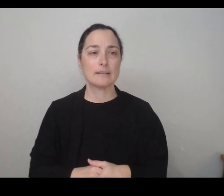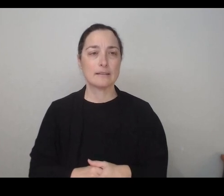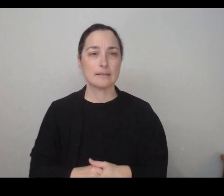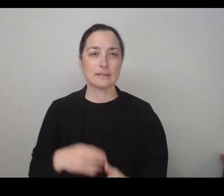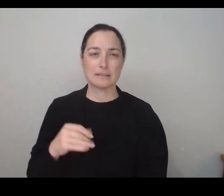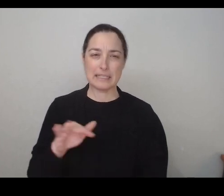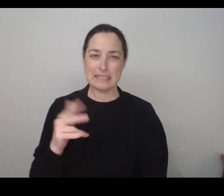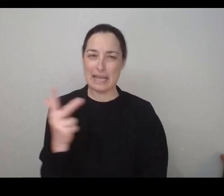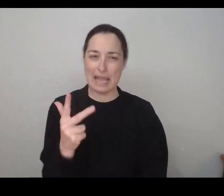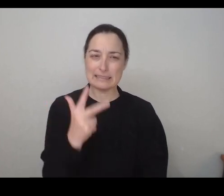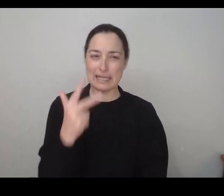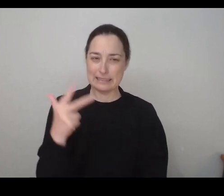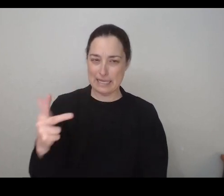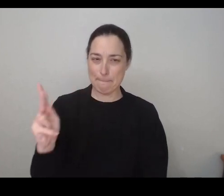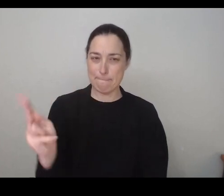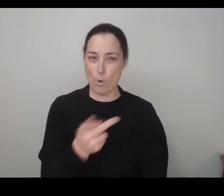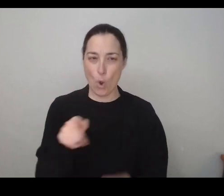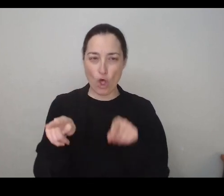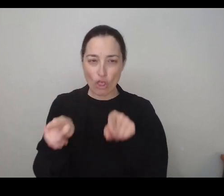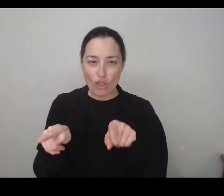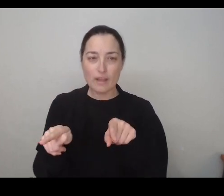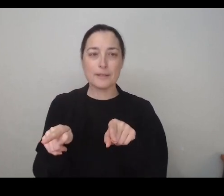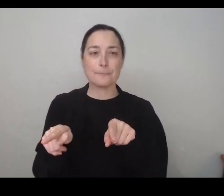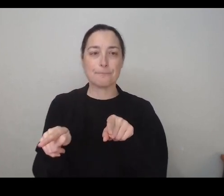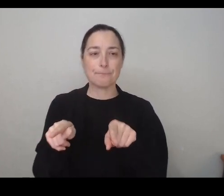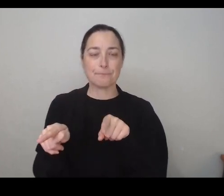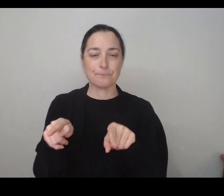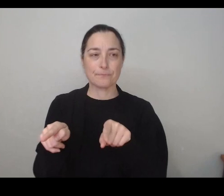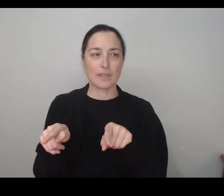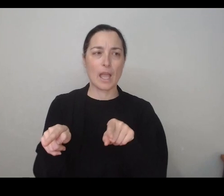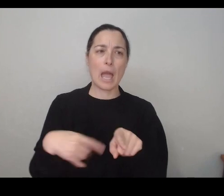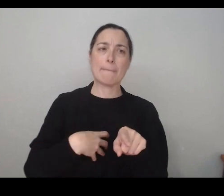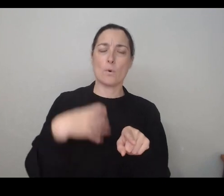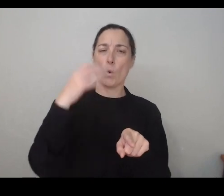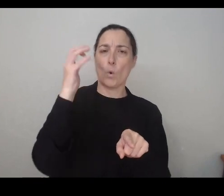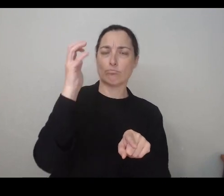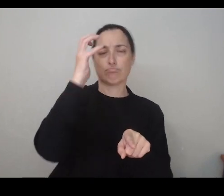going from something which is more a formal academic, I would say, now, it's not real world,